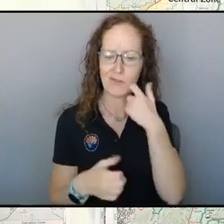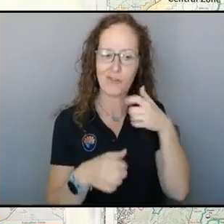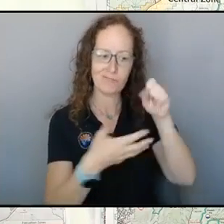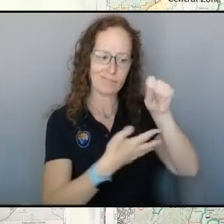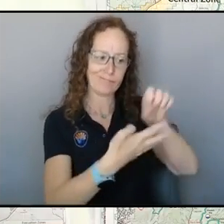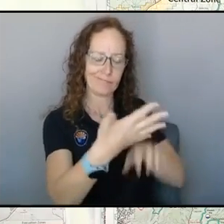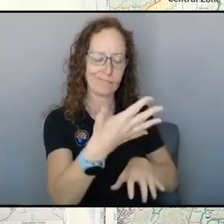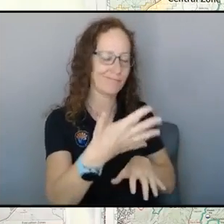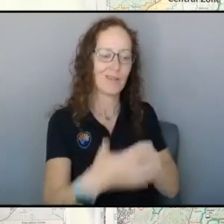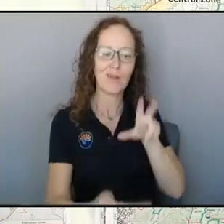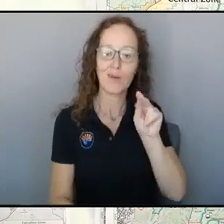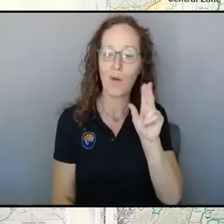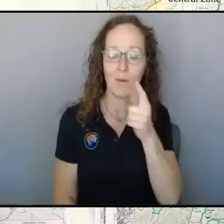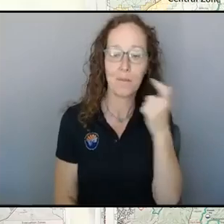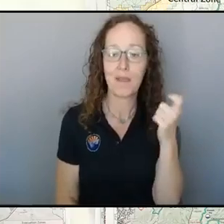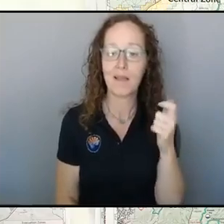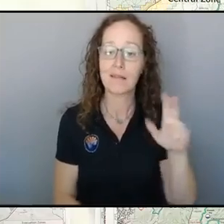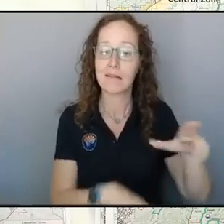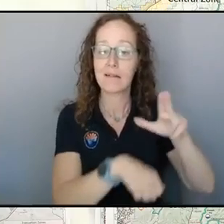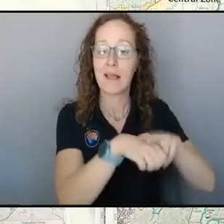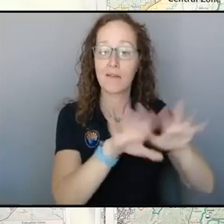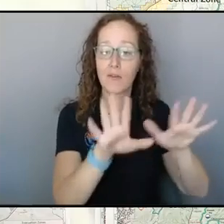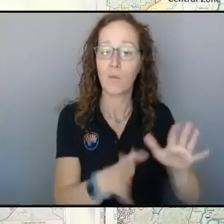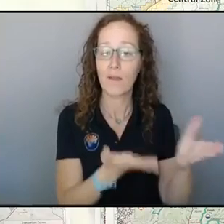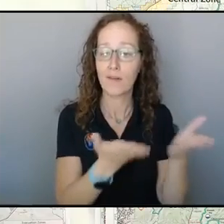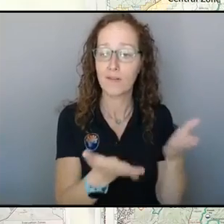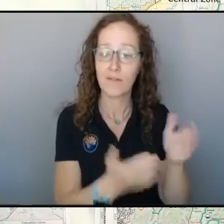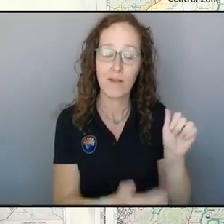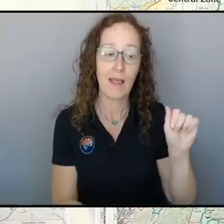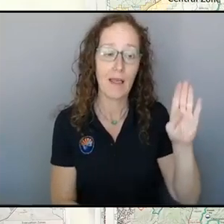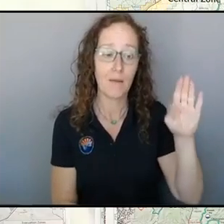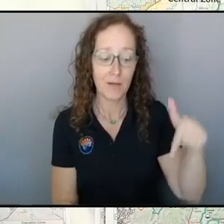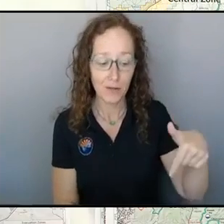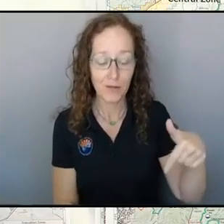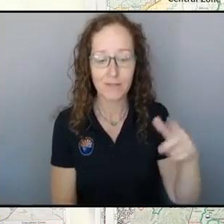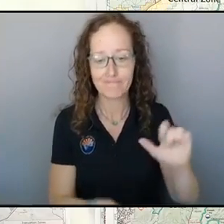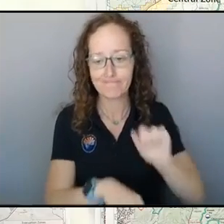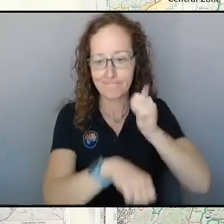Weather Service in Albuquerque for dry lightning and gusty and